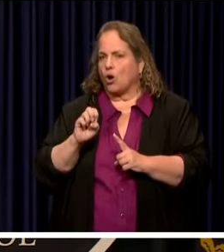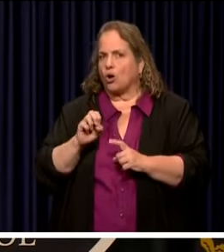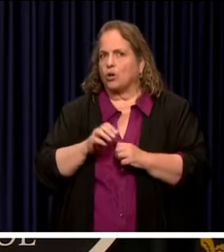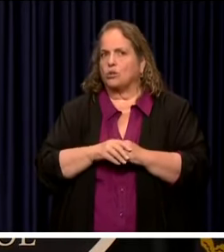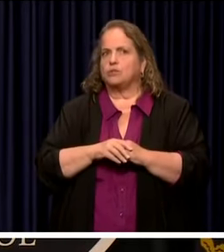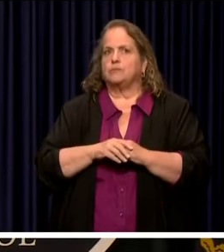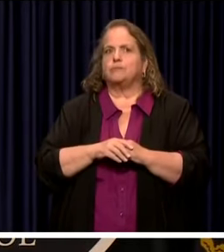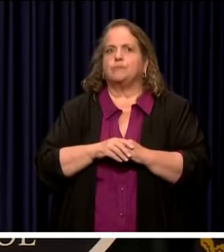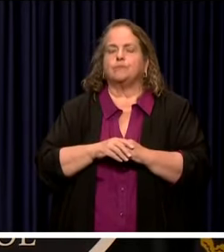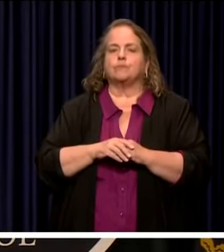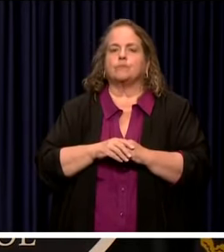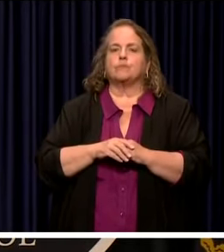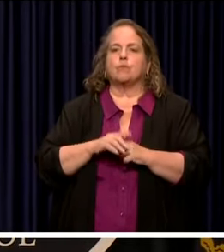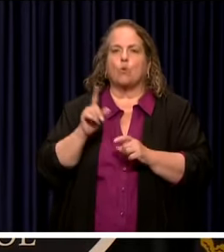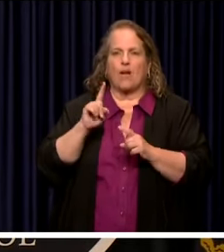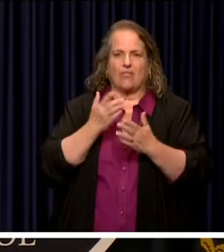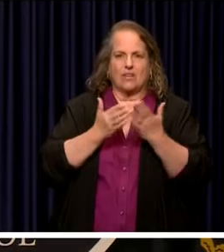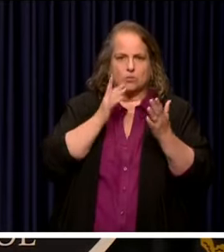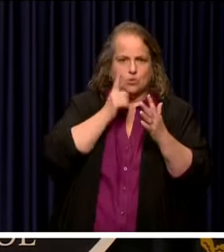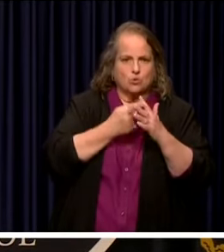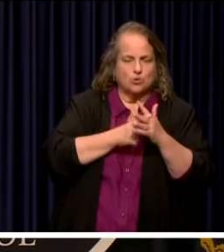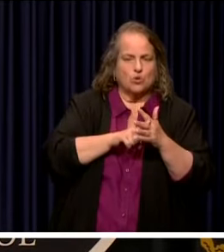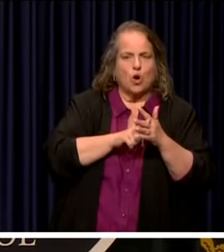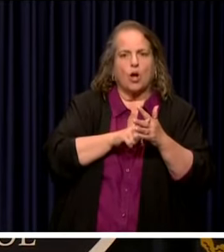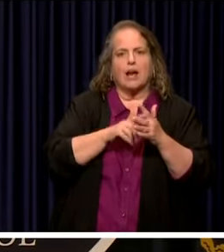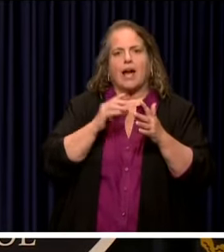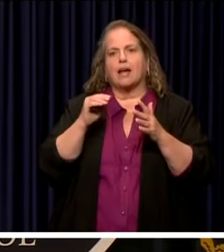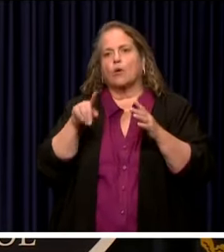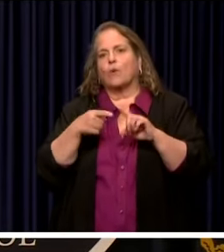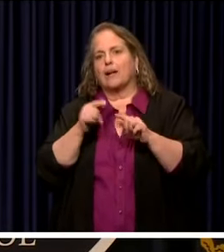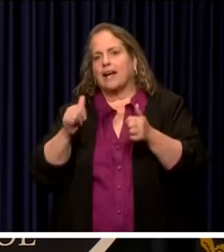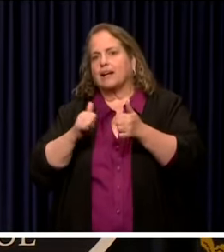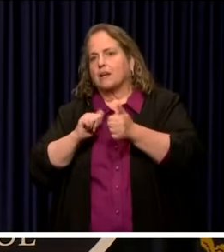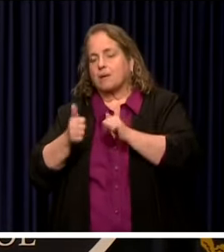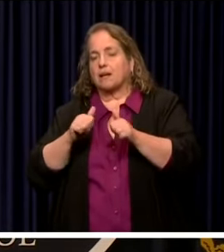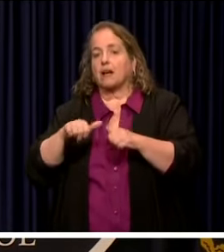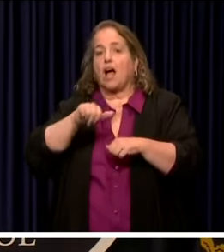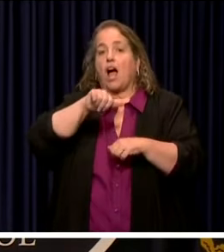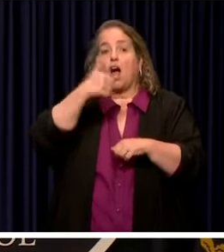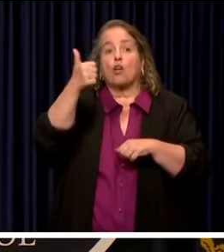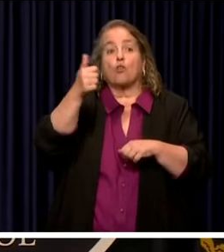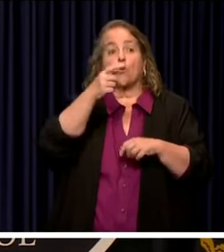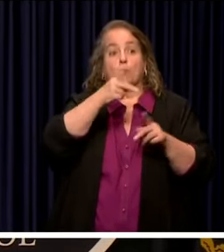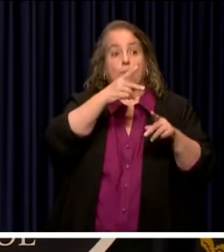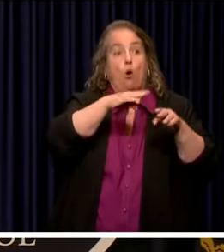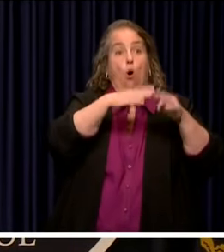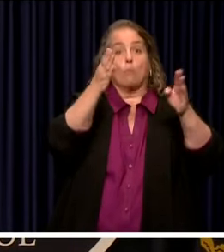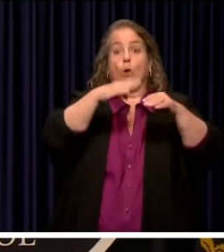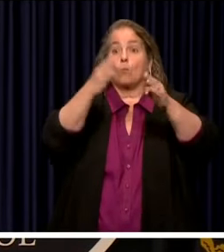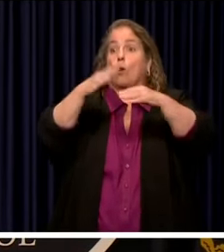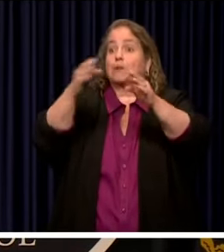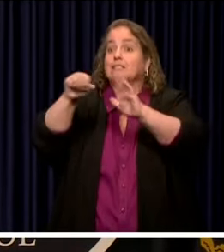EXACTLY WHAT IS PASSED, BUT WE WILL GO BACK AND CONTINUE TO PUSH BECAUSE WE HAVE AN